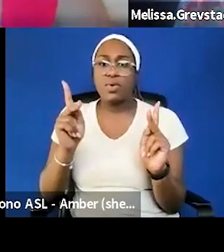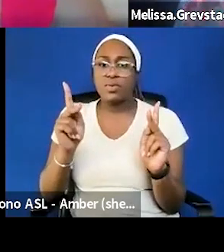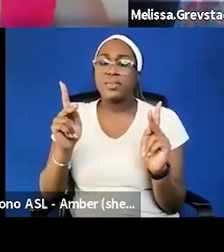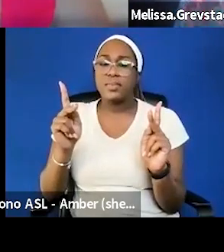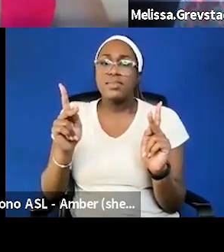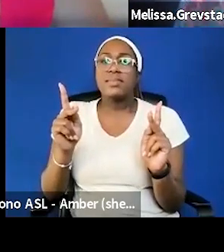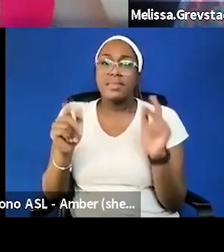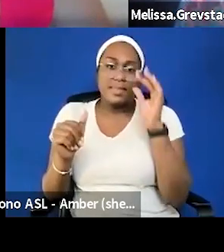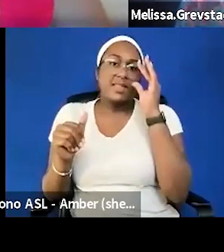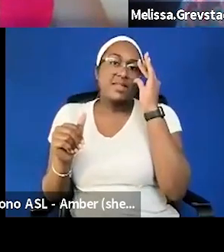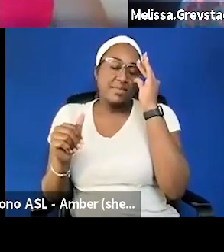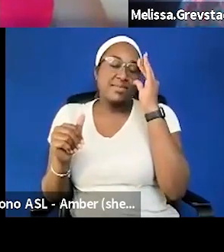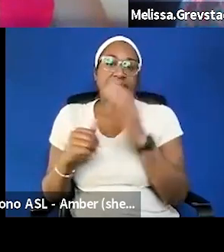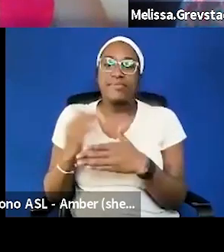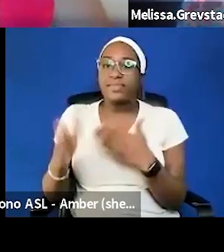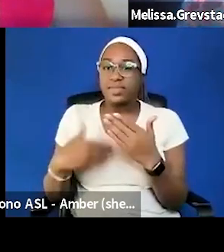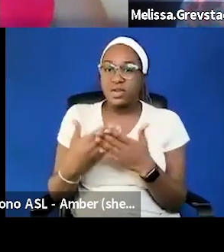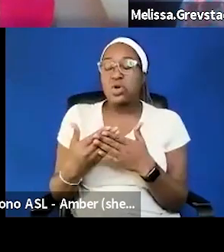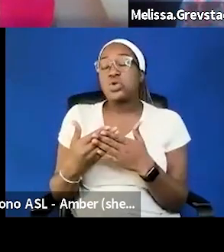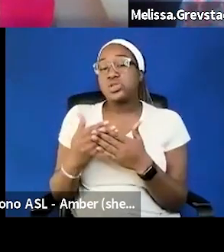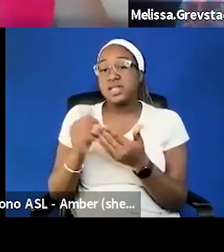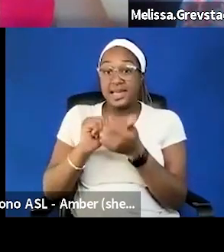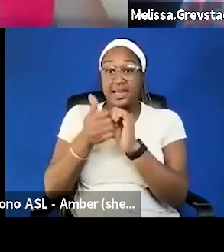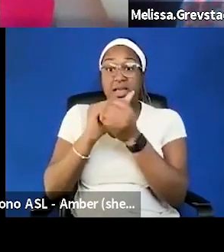to develop all of the campaign work that we do over the course of the year.